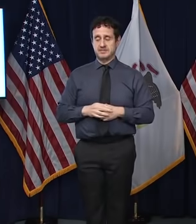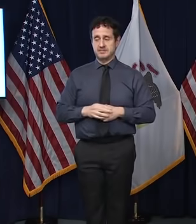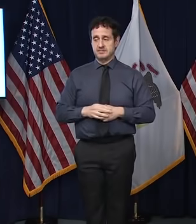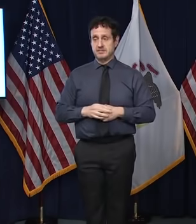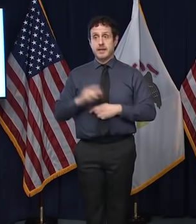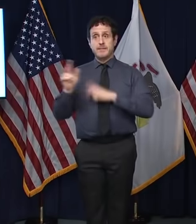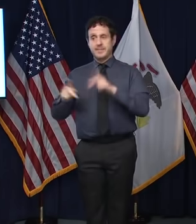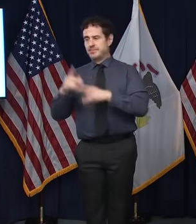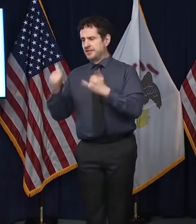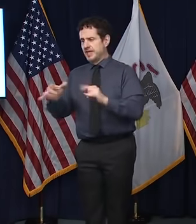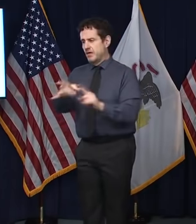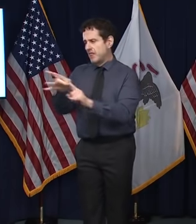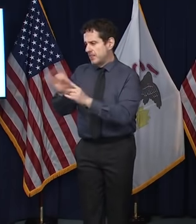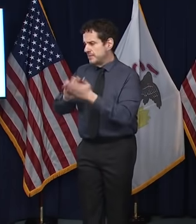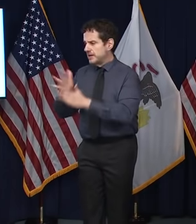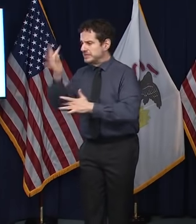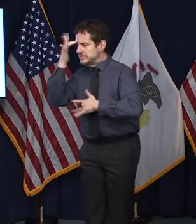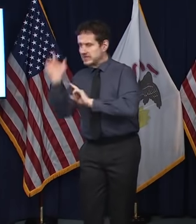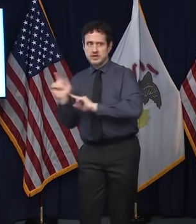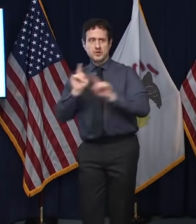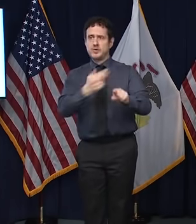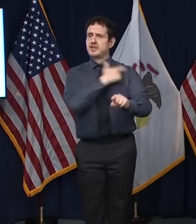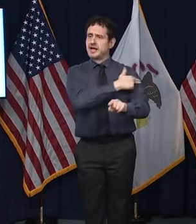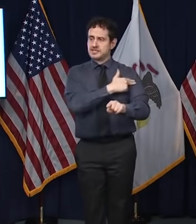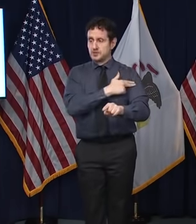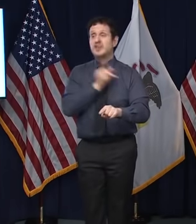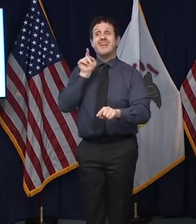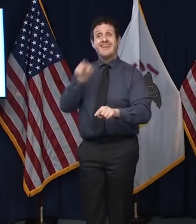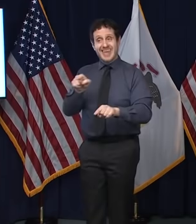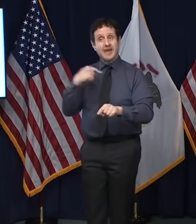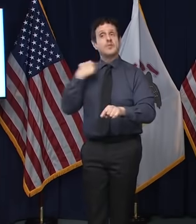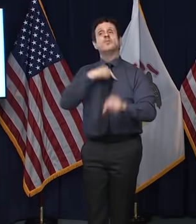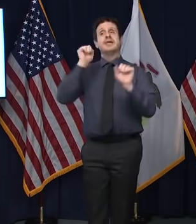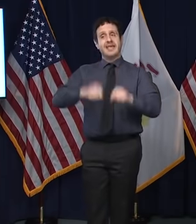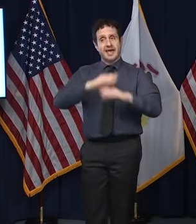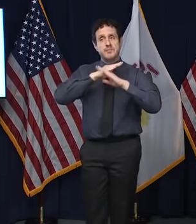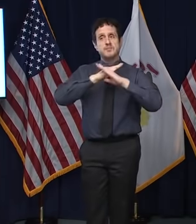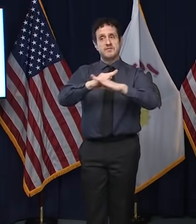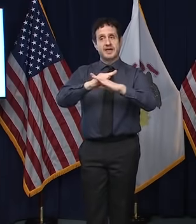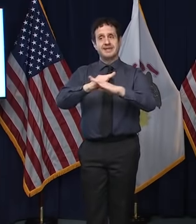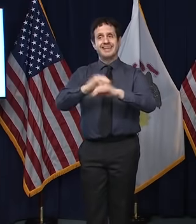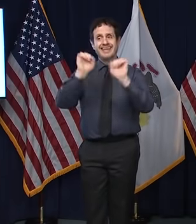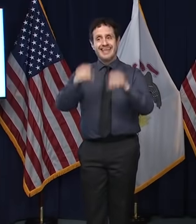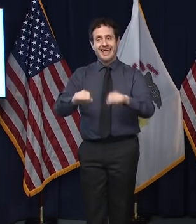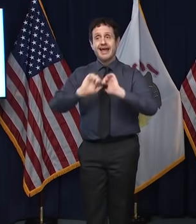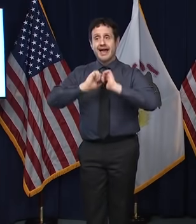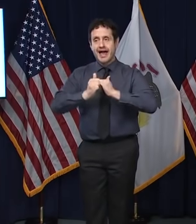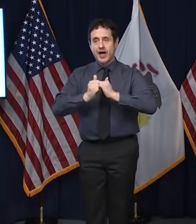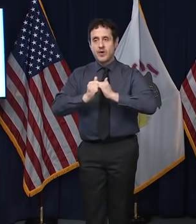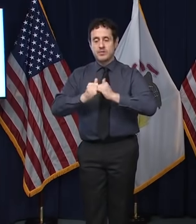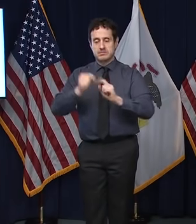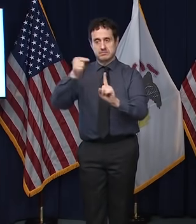help keep people out of the hospital. These